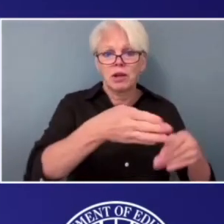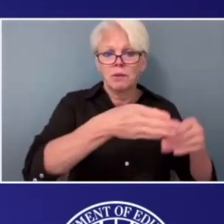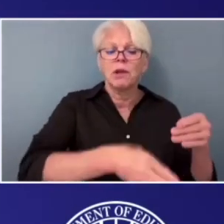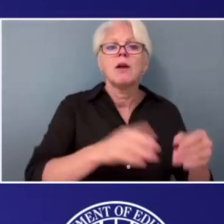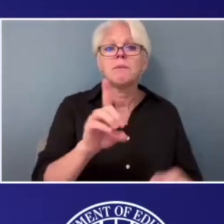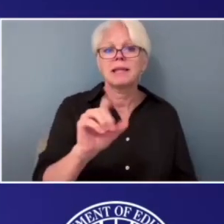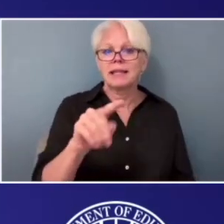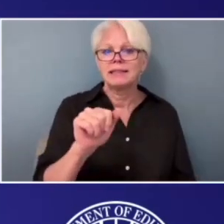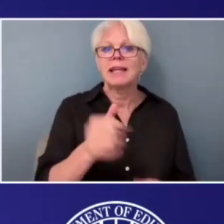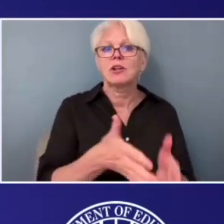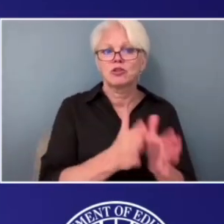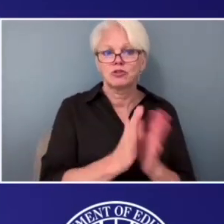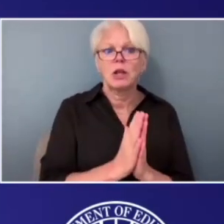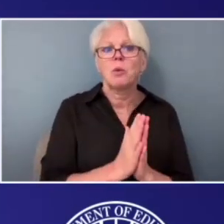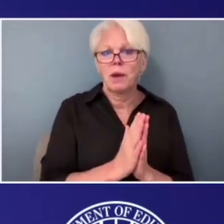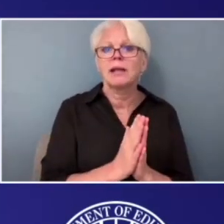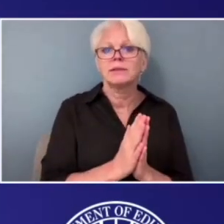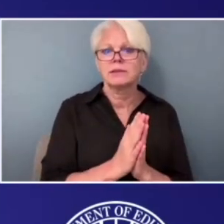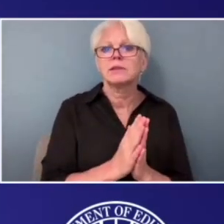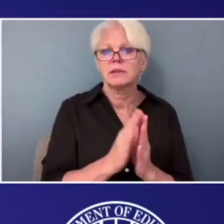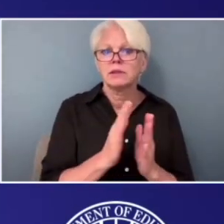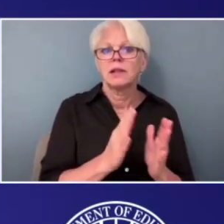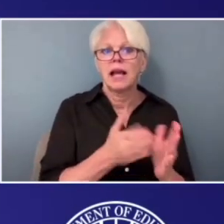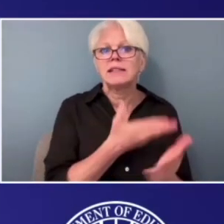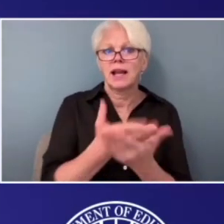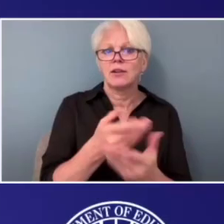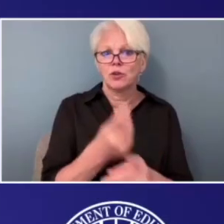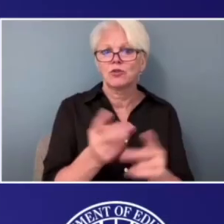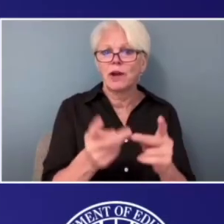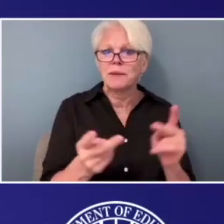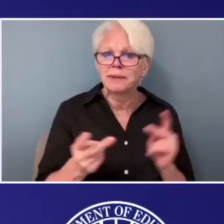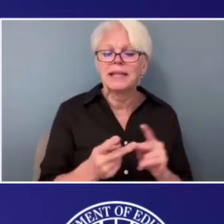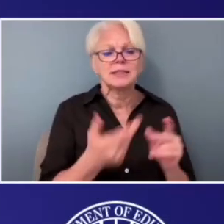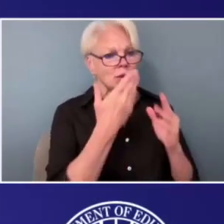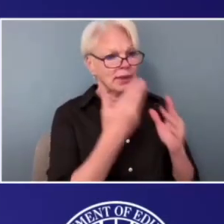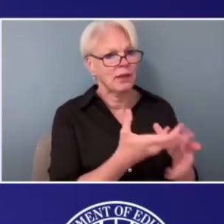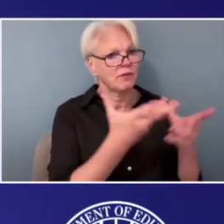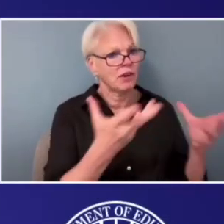has made it to the area that it needs to. So thank you very much. We'll get back to you as soon as we can.